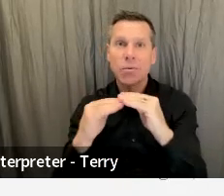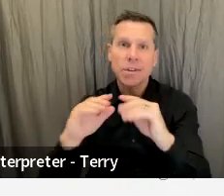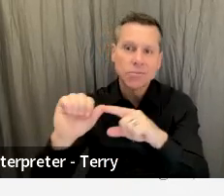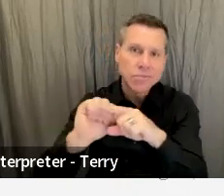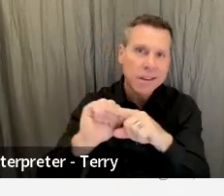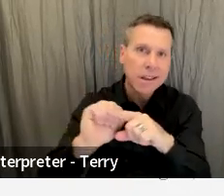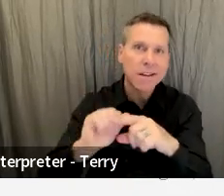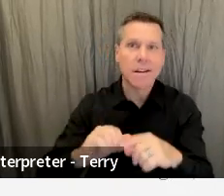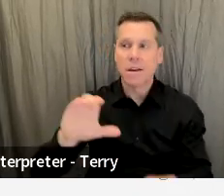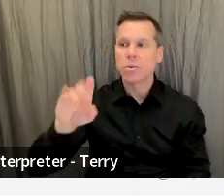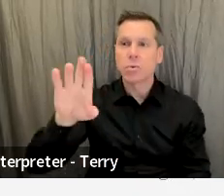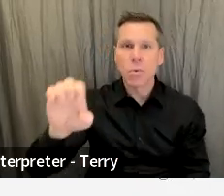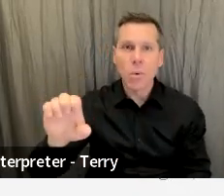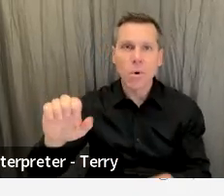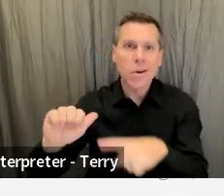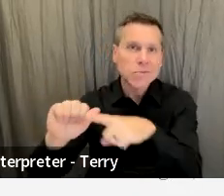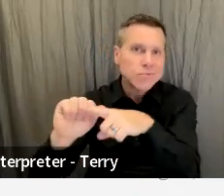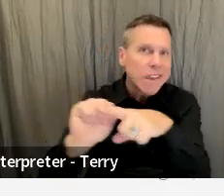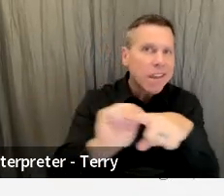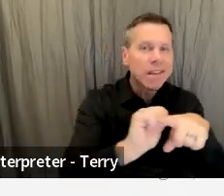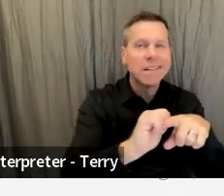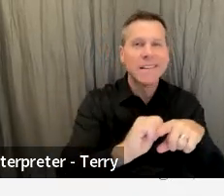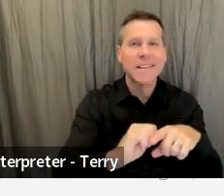And so we feel confident in sharing our syllabi.